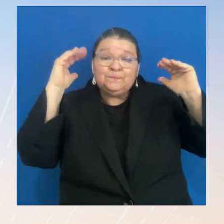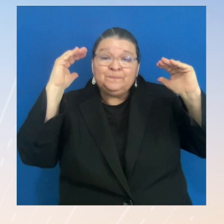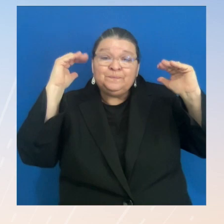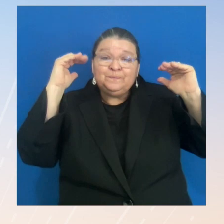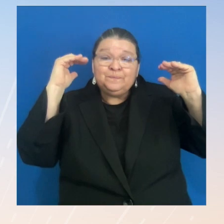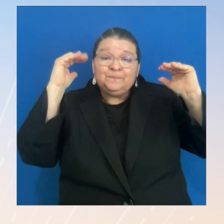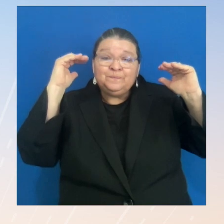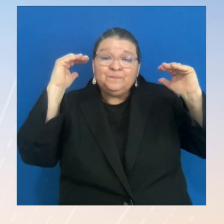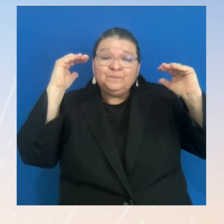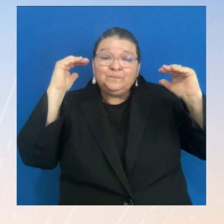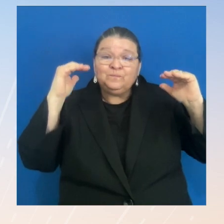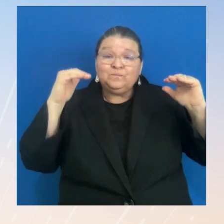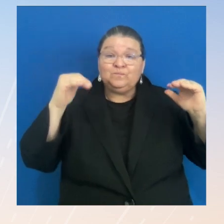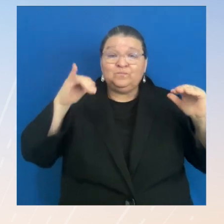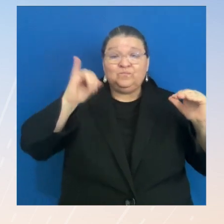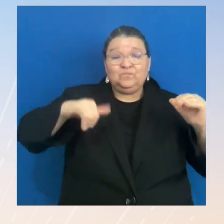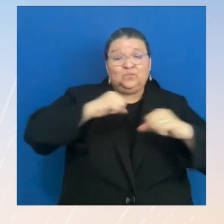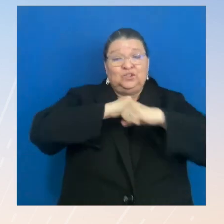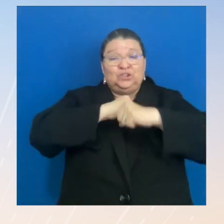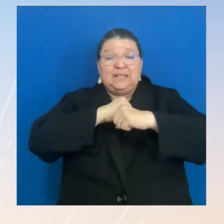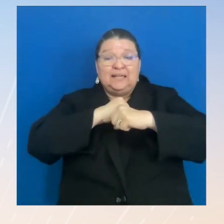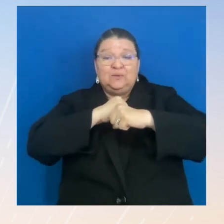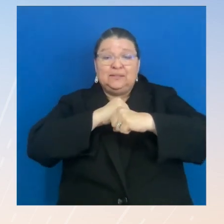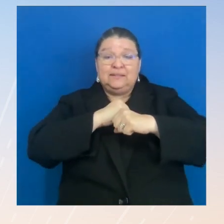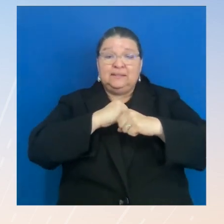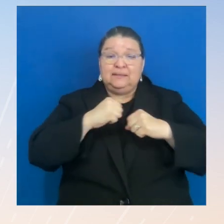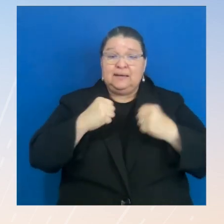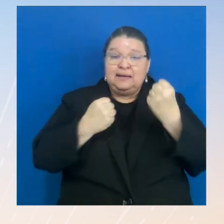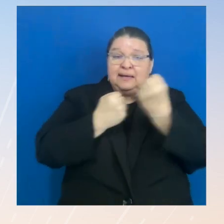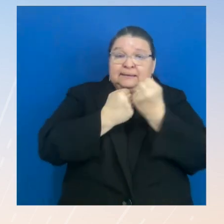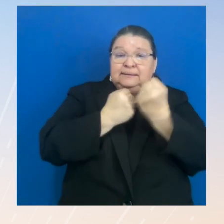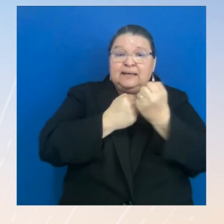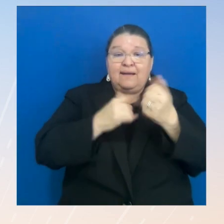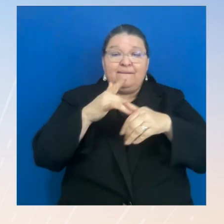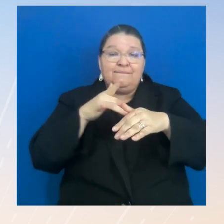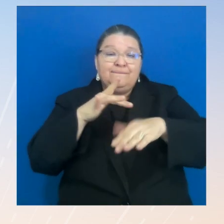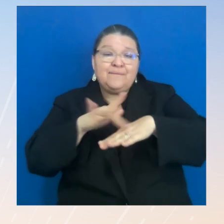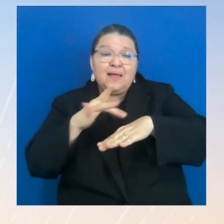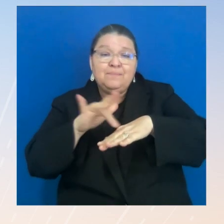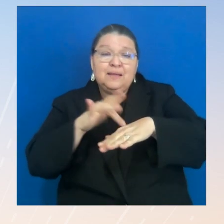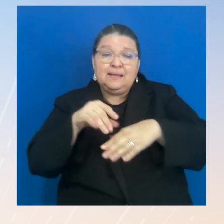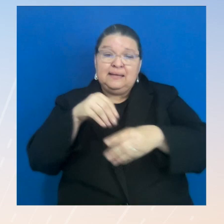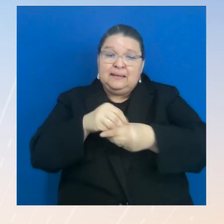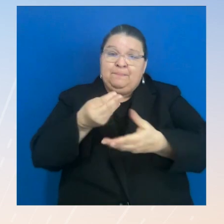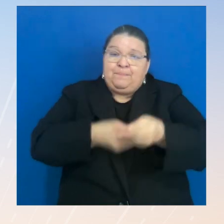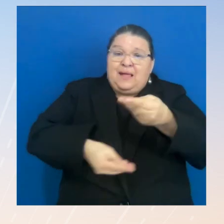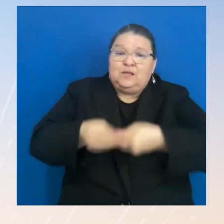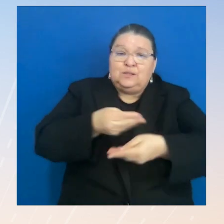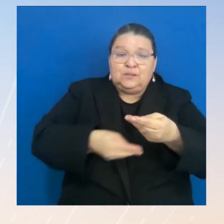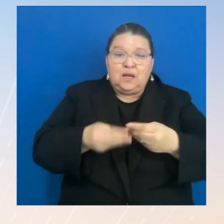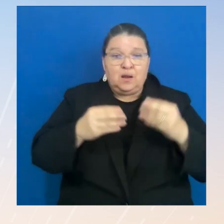that is in the omnibus that we'll be able to detail soon. The Press: Just to clarify, has he told the White House what he plans to ask for tomorrow?